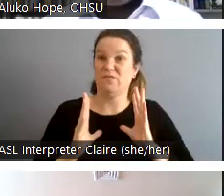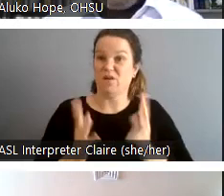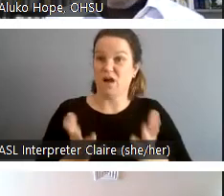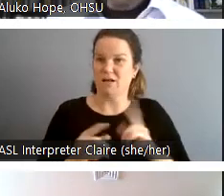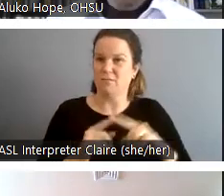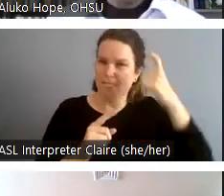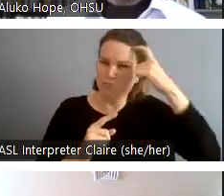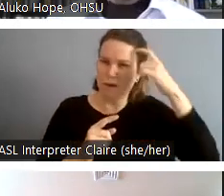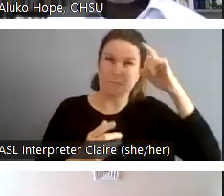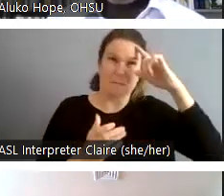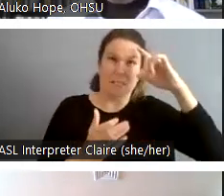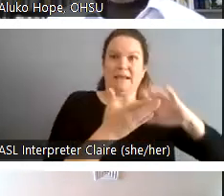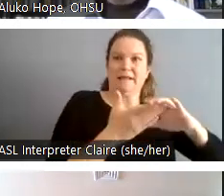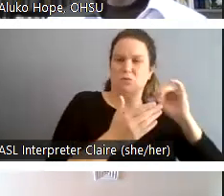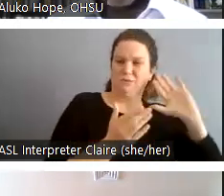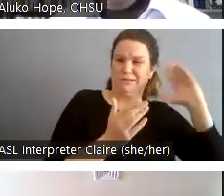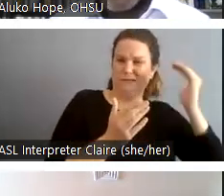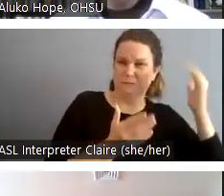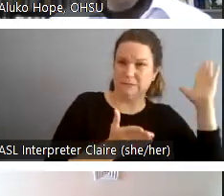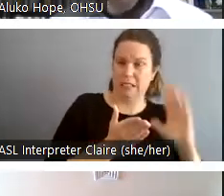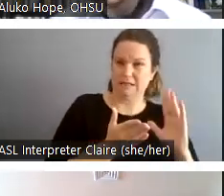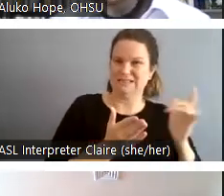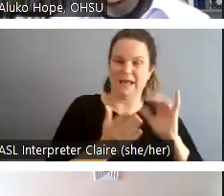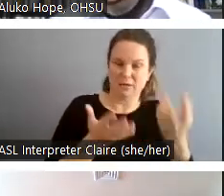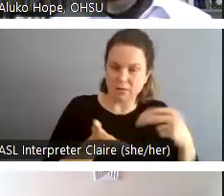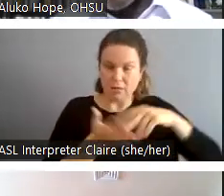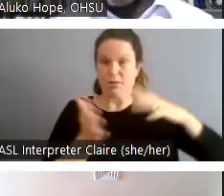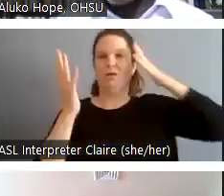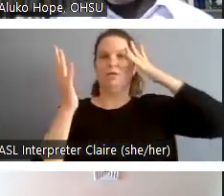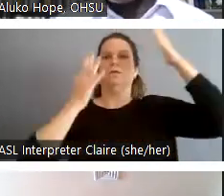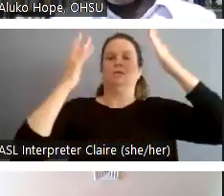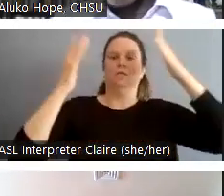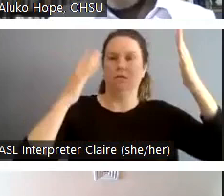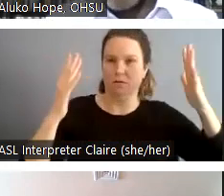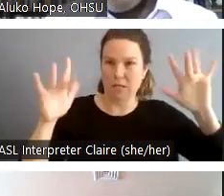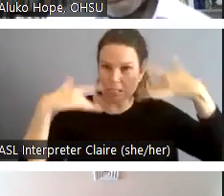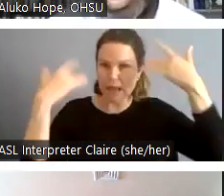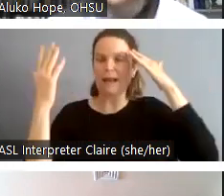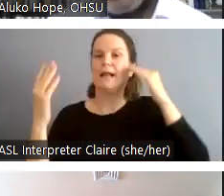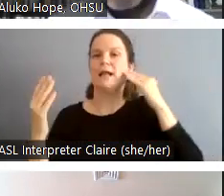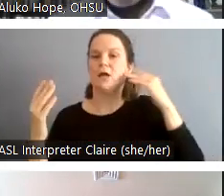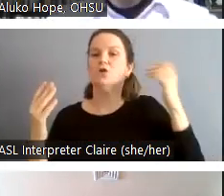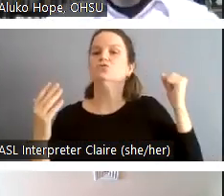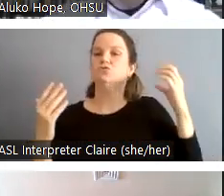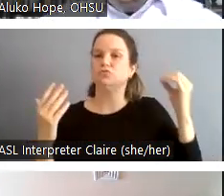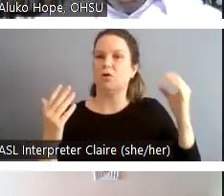dizziness and lightheadedness. And so, we give them tips and tricks around when to hydrate, for example. Using compression